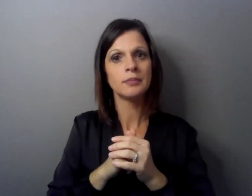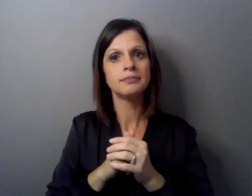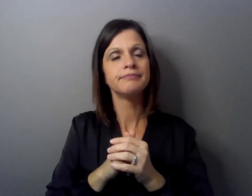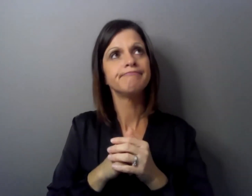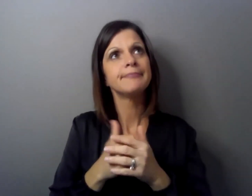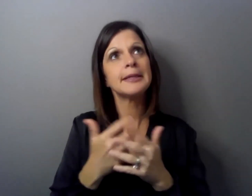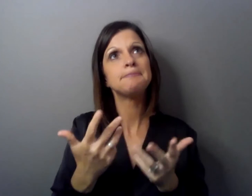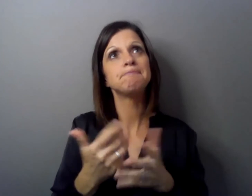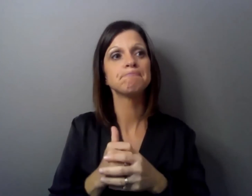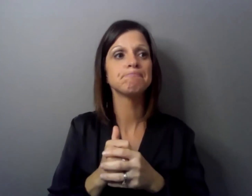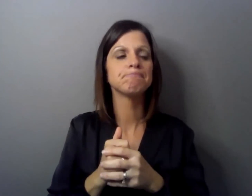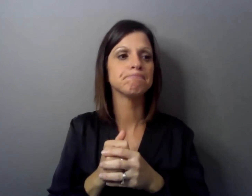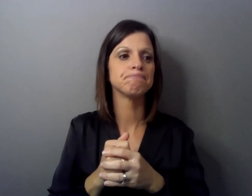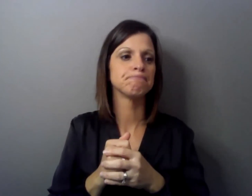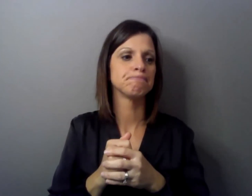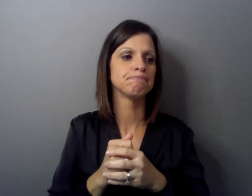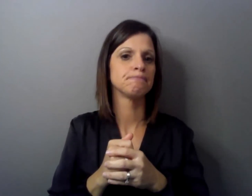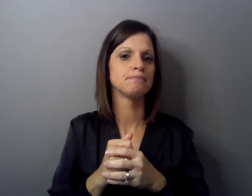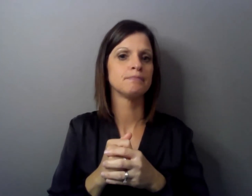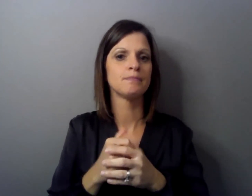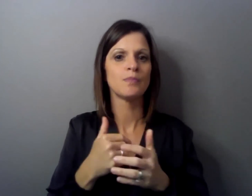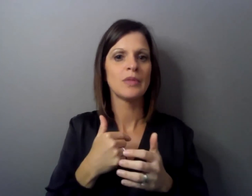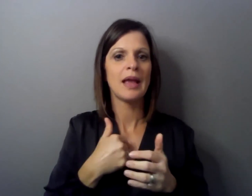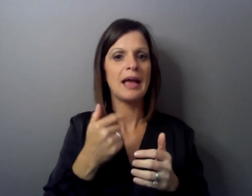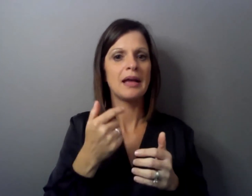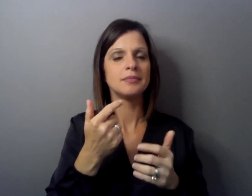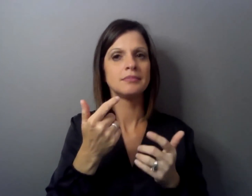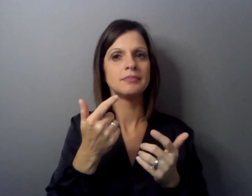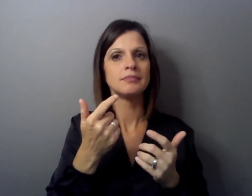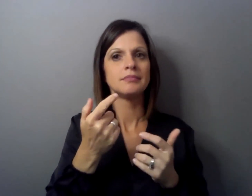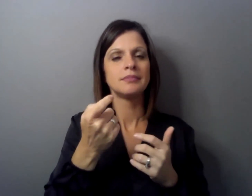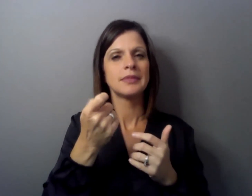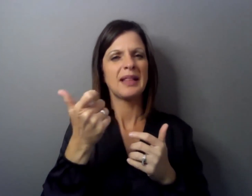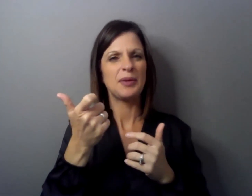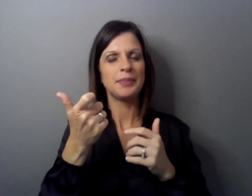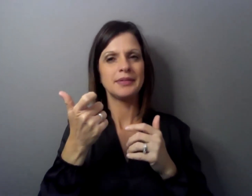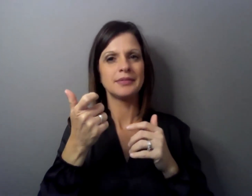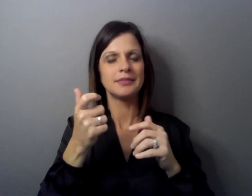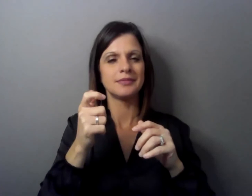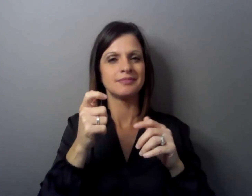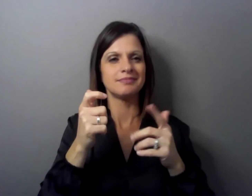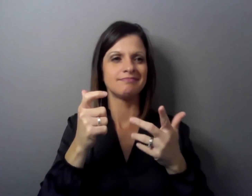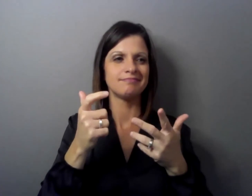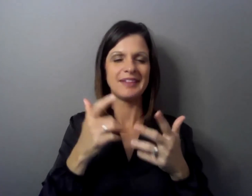I am a little different about that